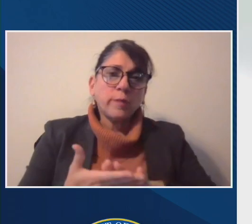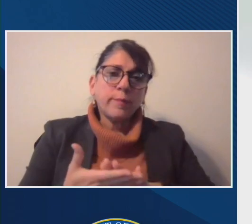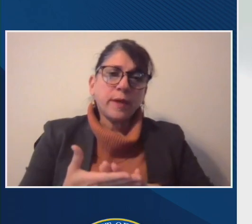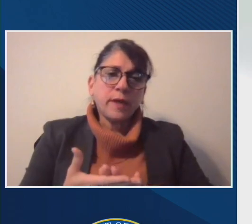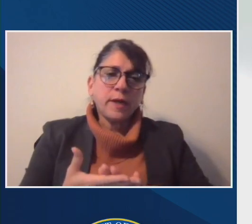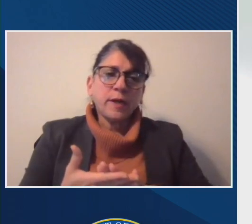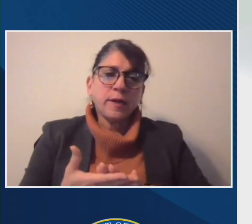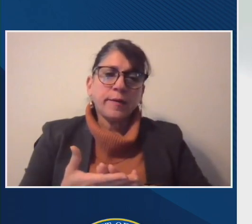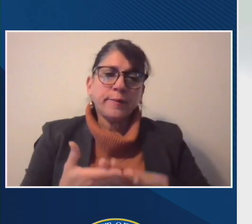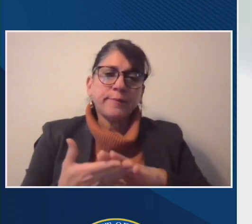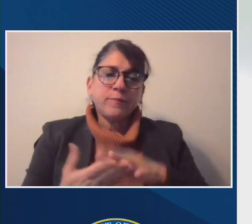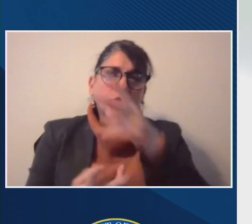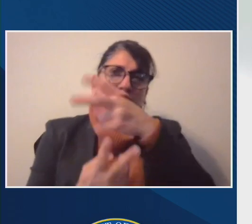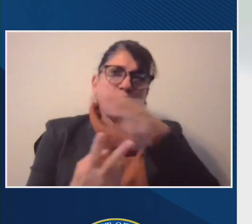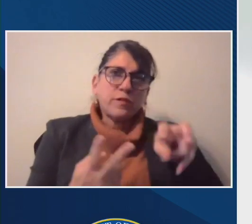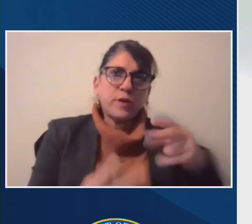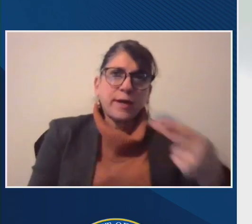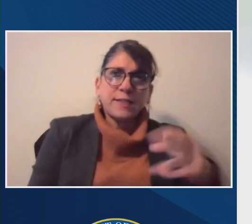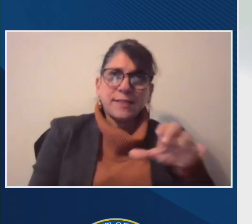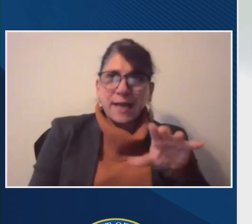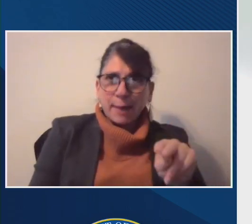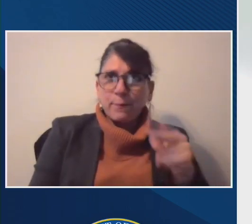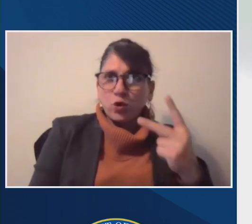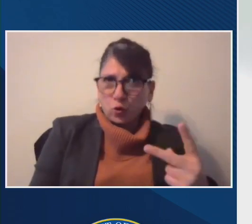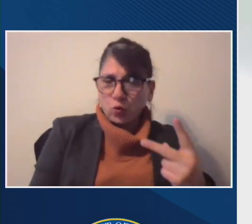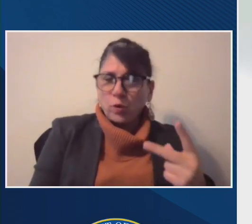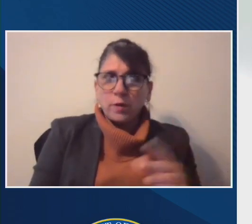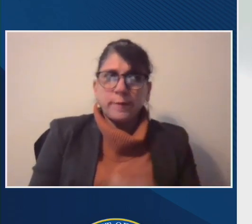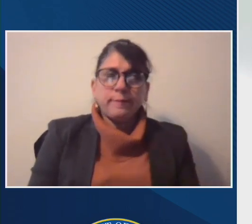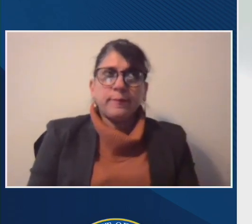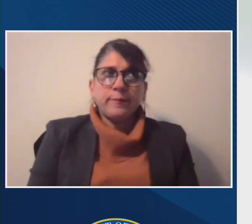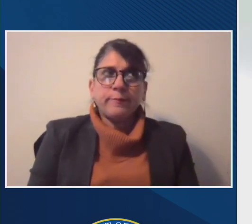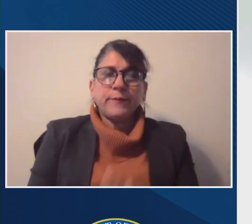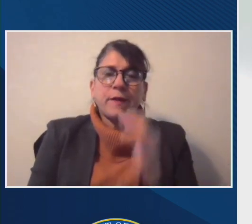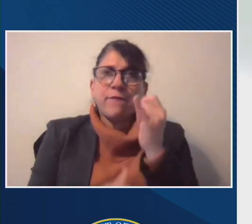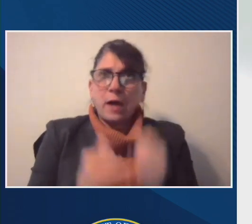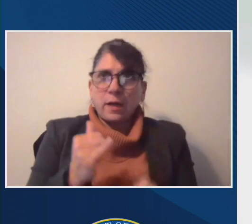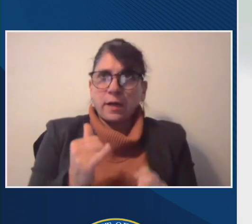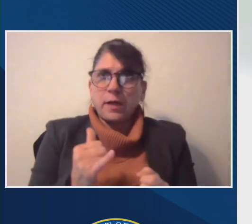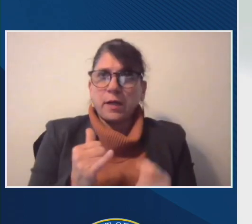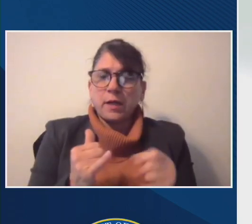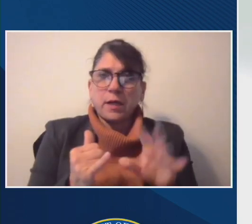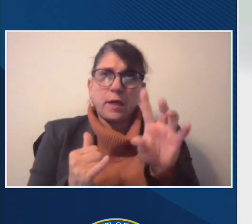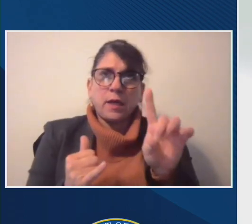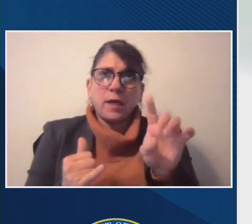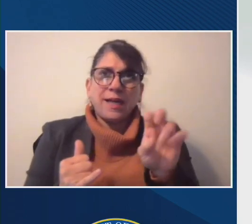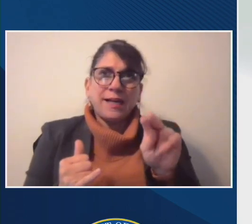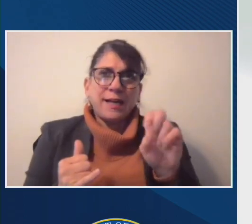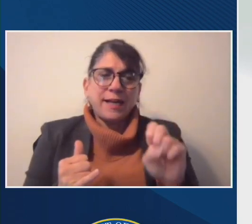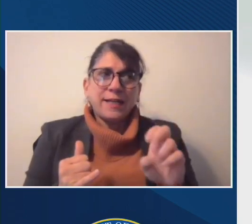In a final claim and Denise, I hope you can add or correct me here as well, the